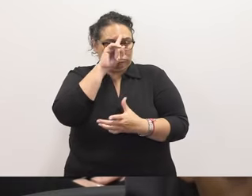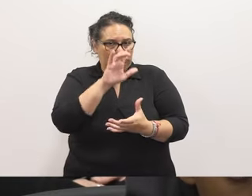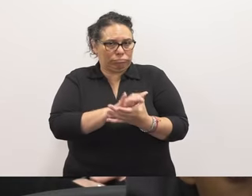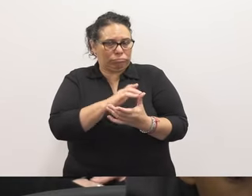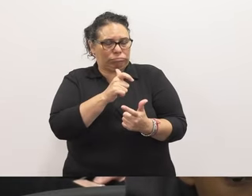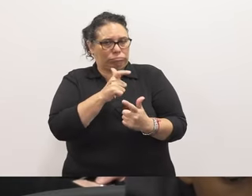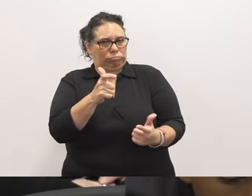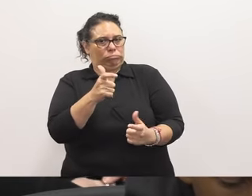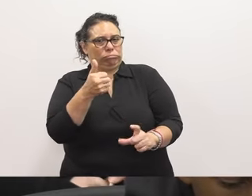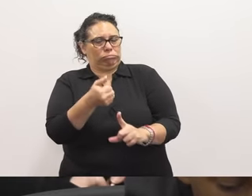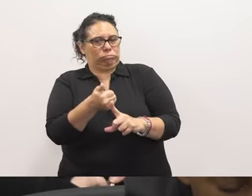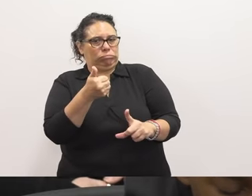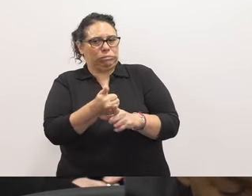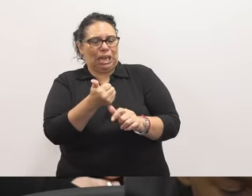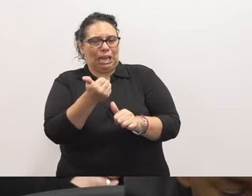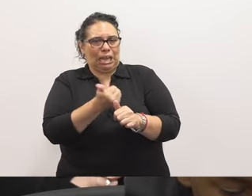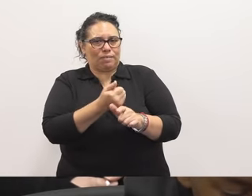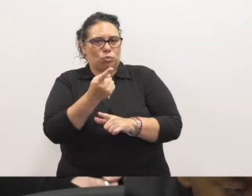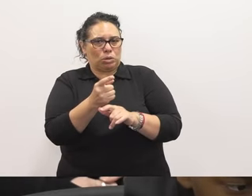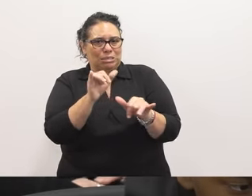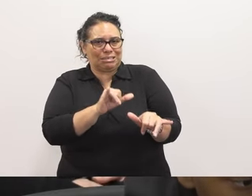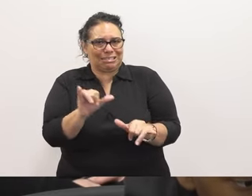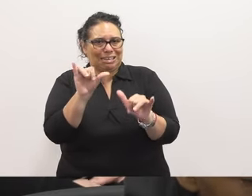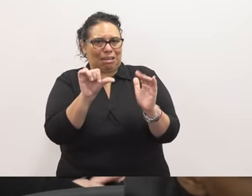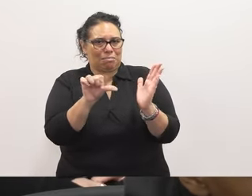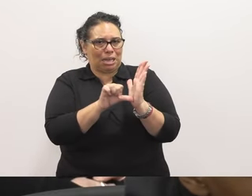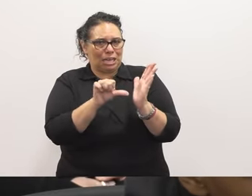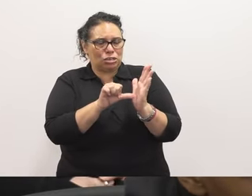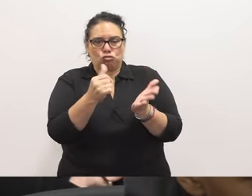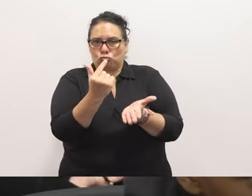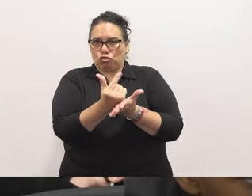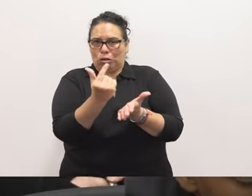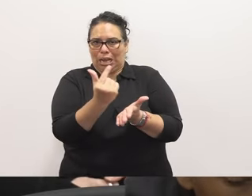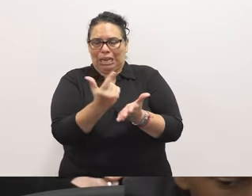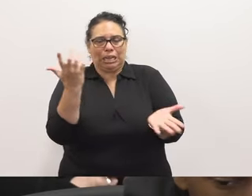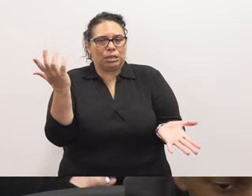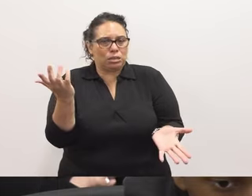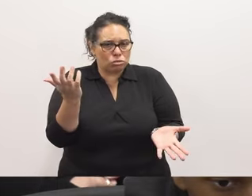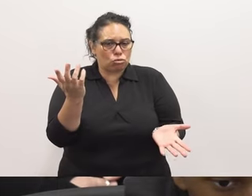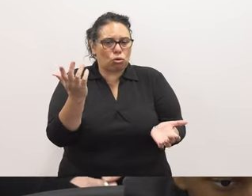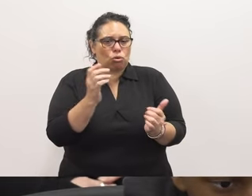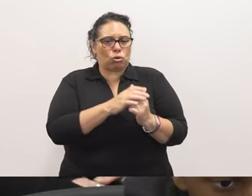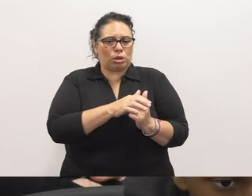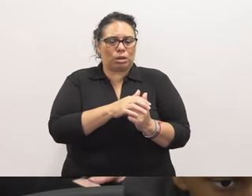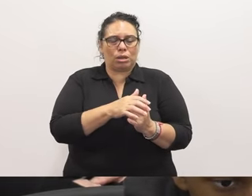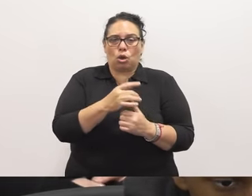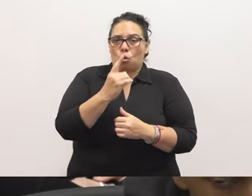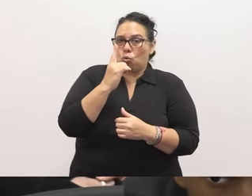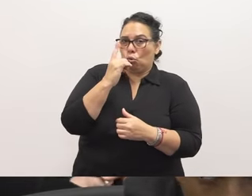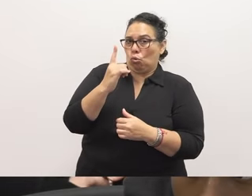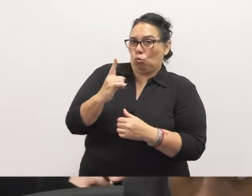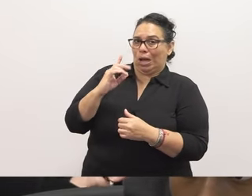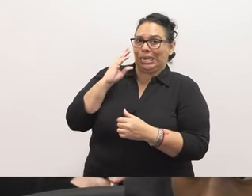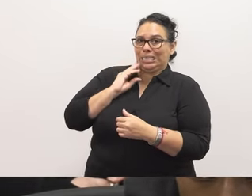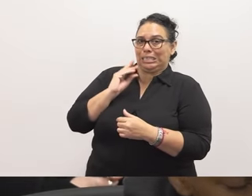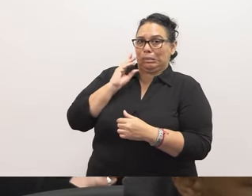on just getting everyone on the same page with grading and so that an experience in one algebra classroom is comparable